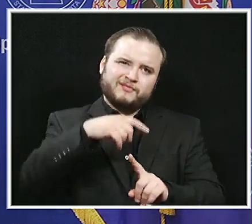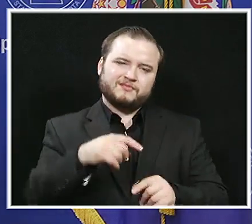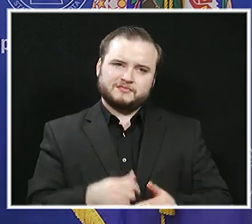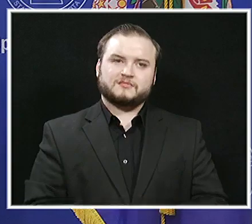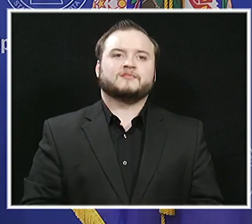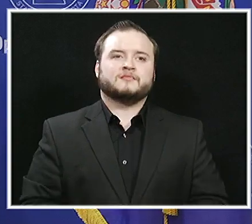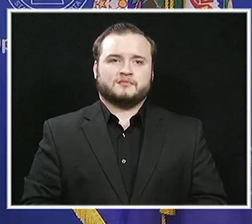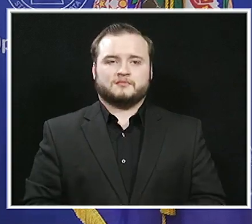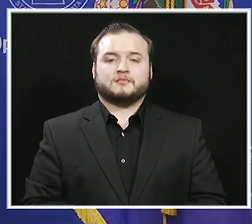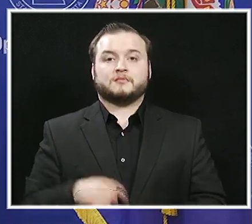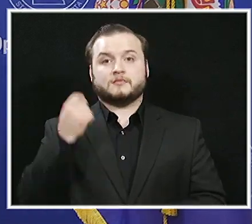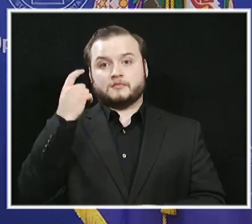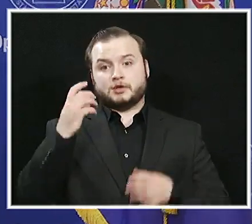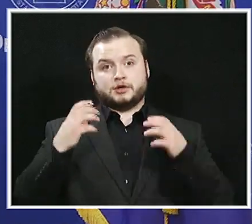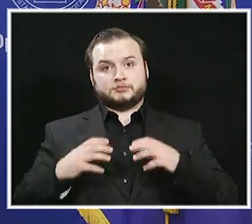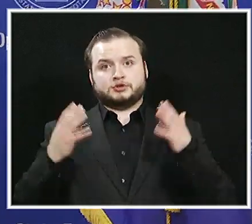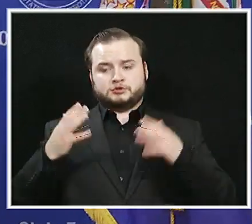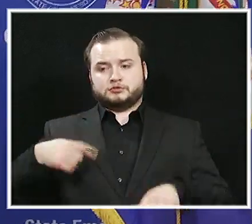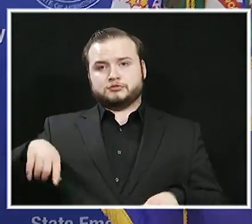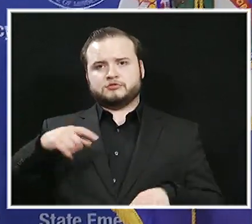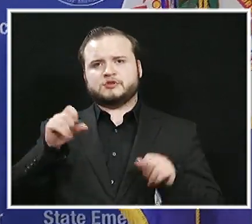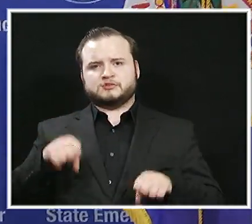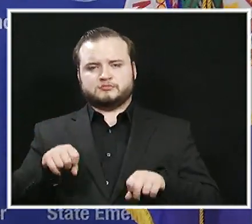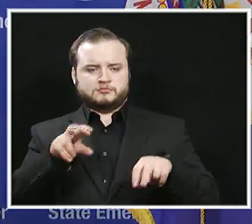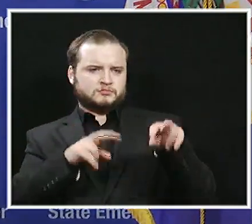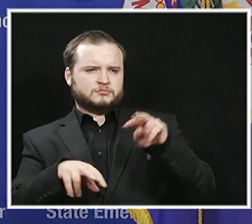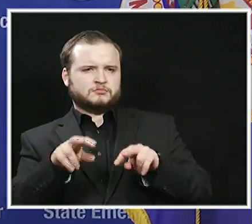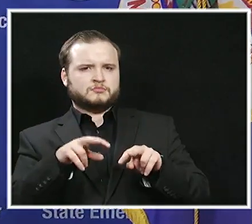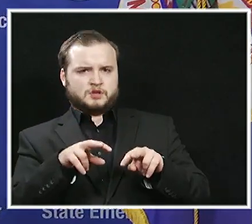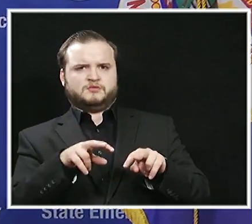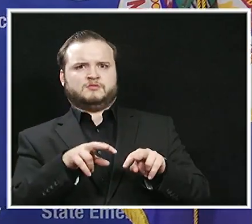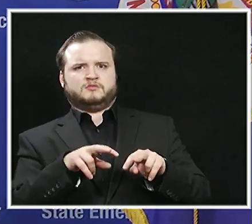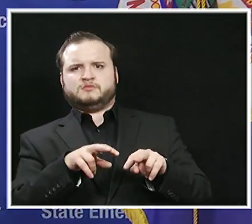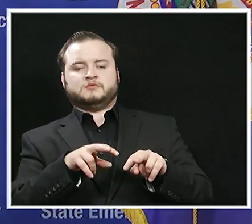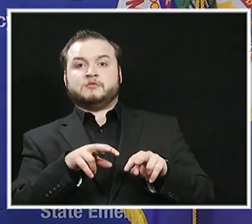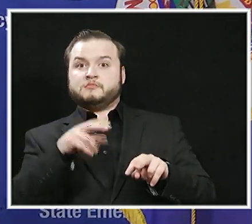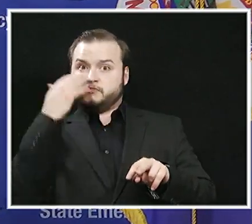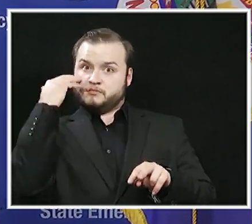are bad actors, by and large especially in retailer, you have to remember there's